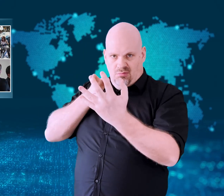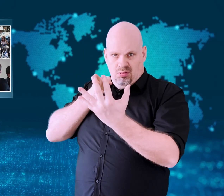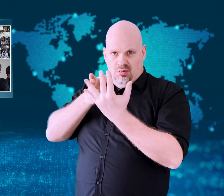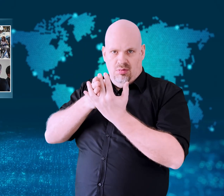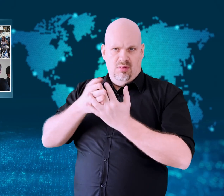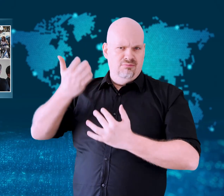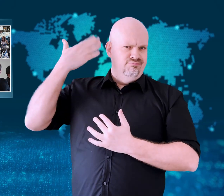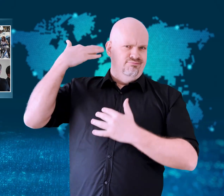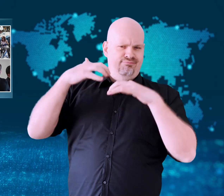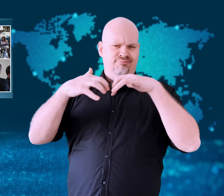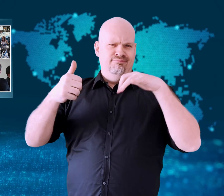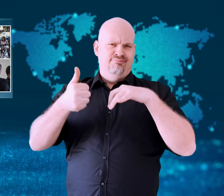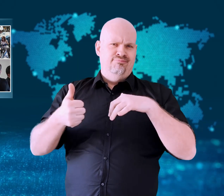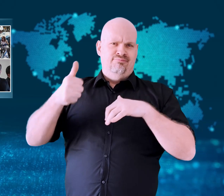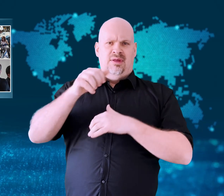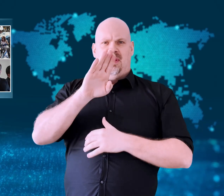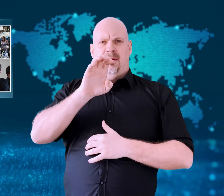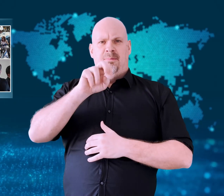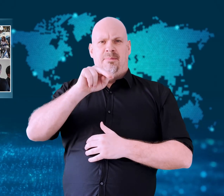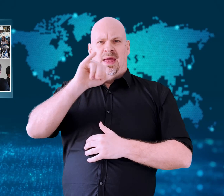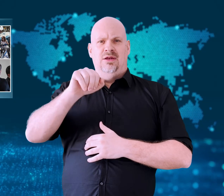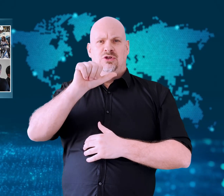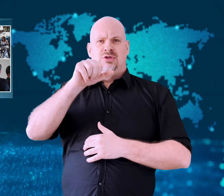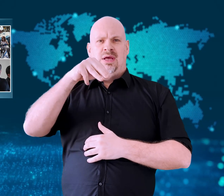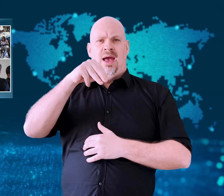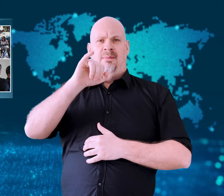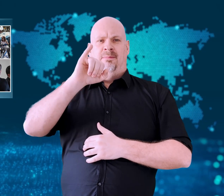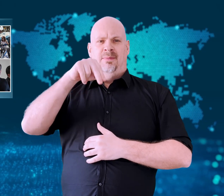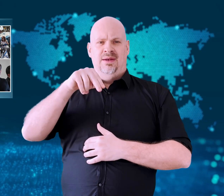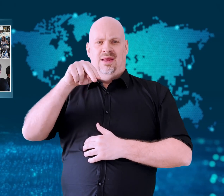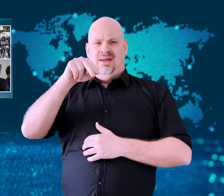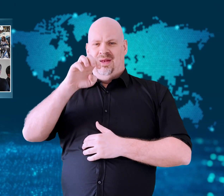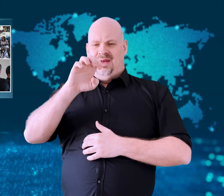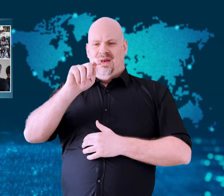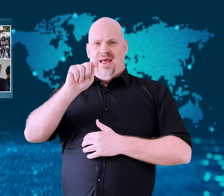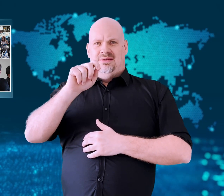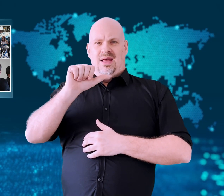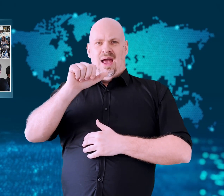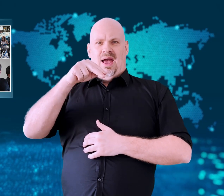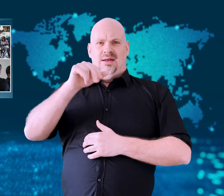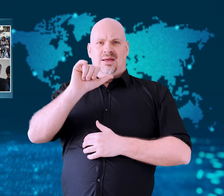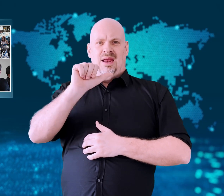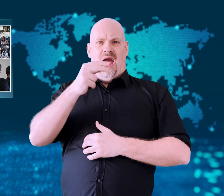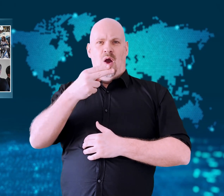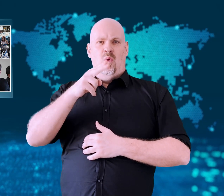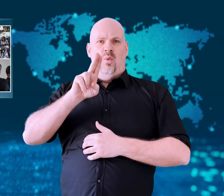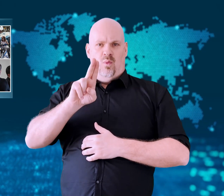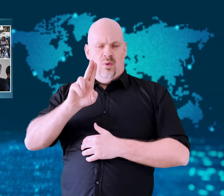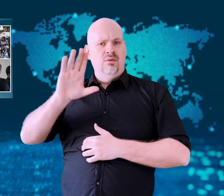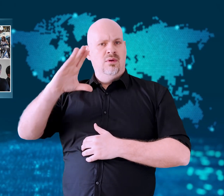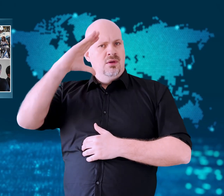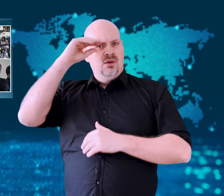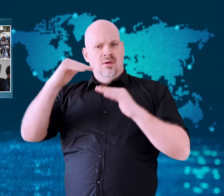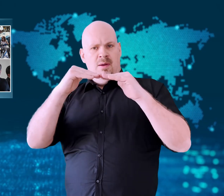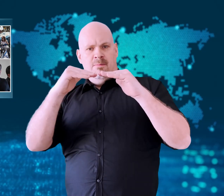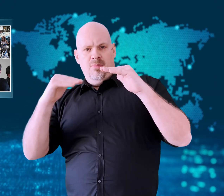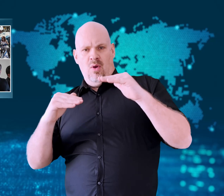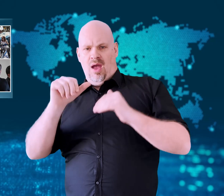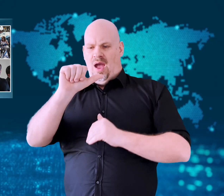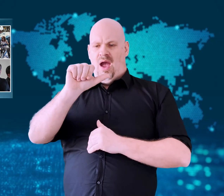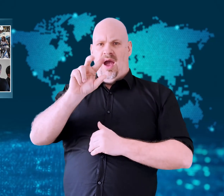One of the targets of their spyware was former Prime Minister